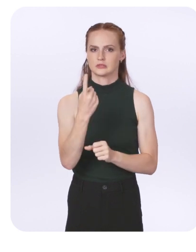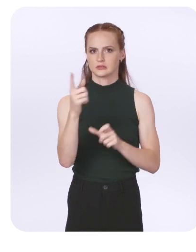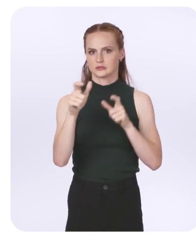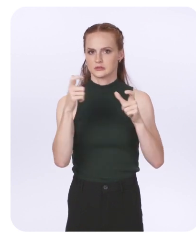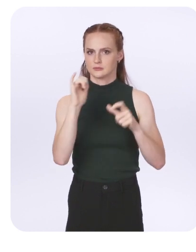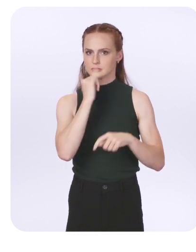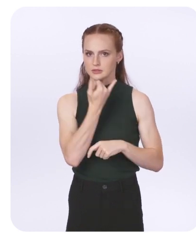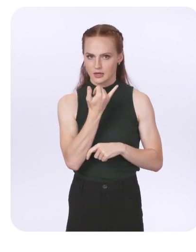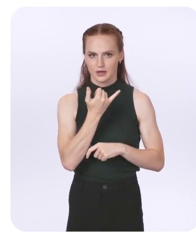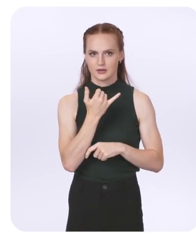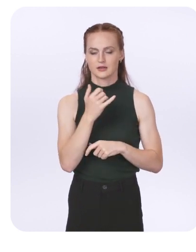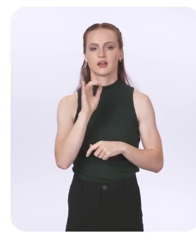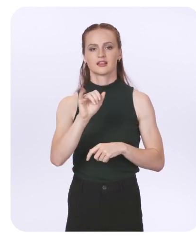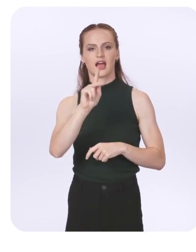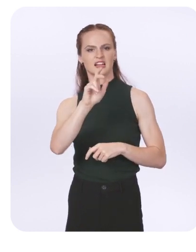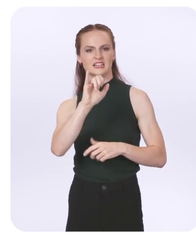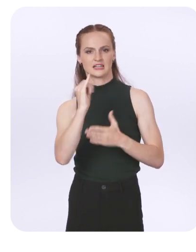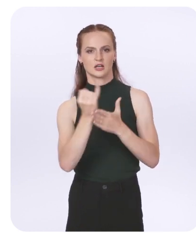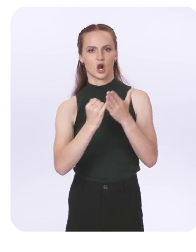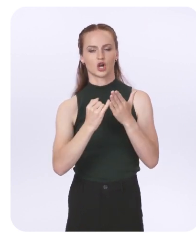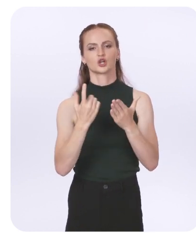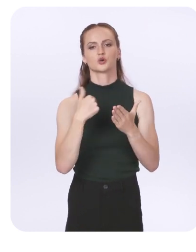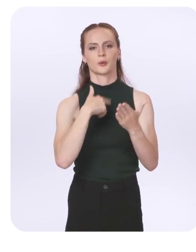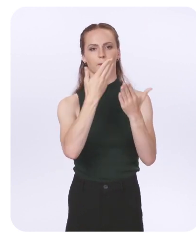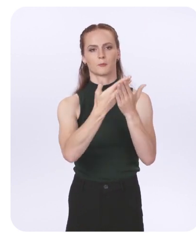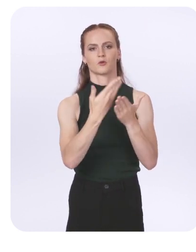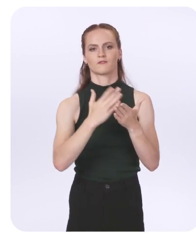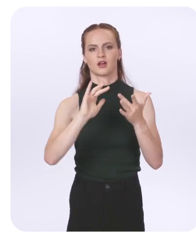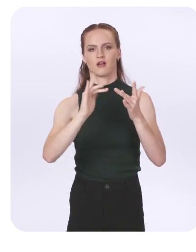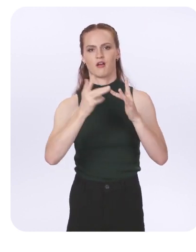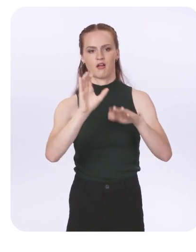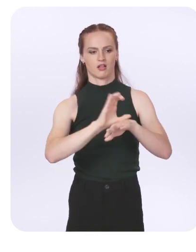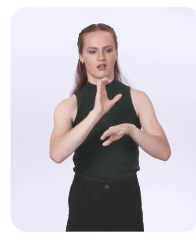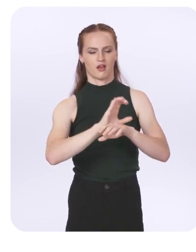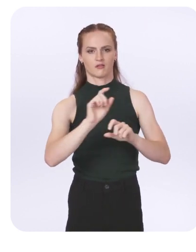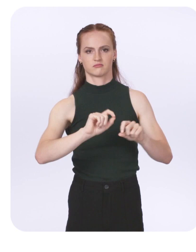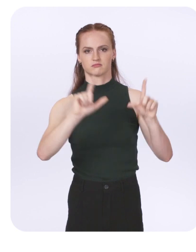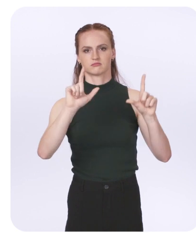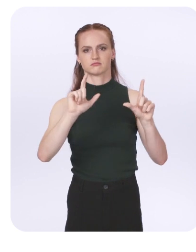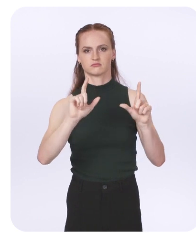This was a true Killing your Darlings exercise for the development team and us.